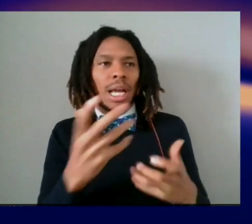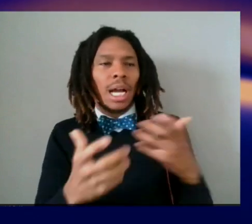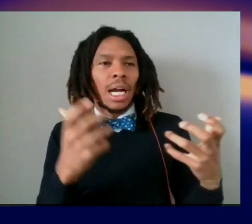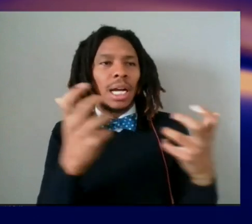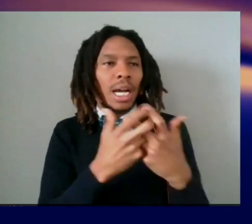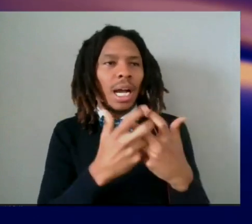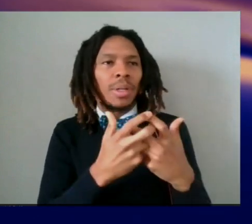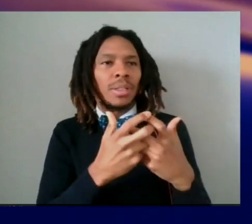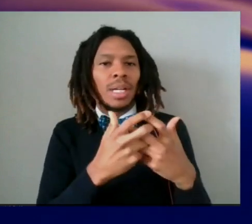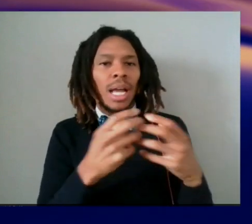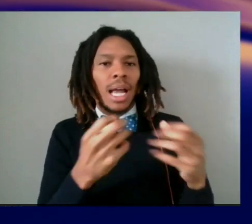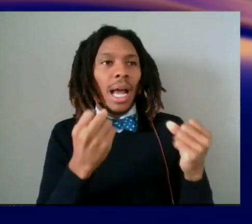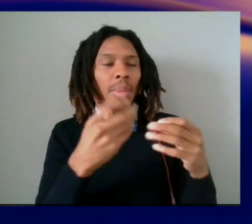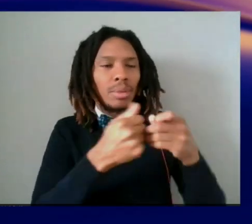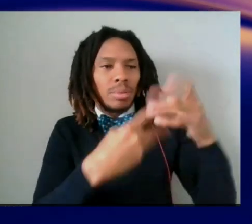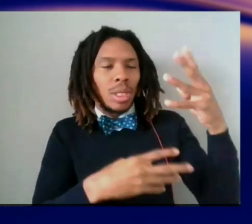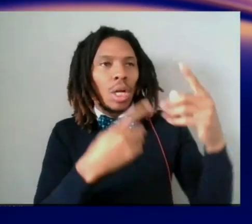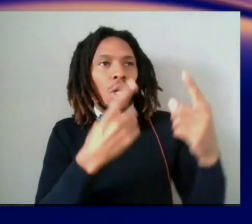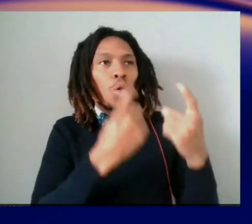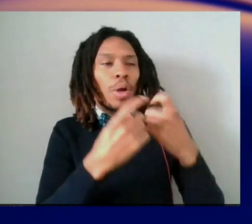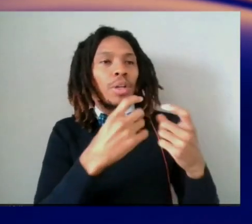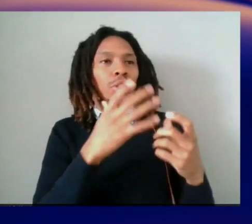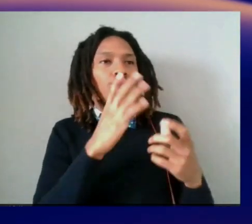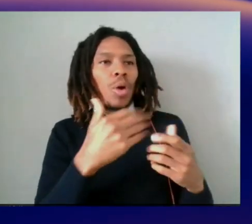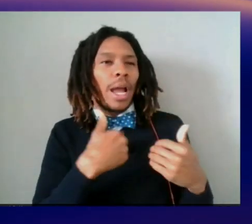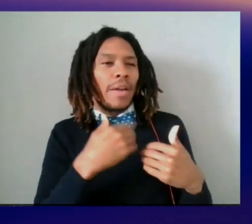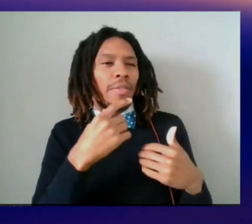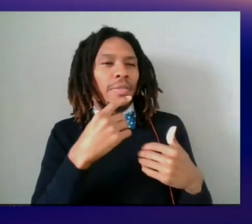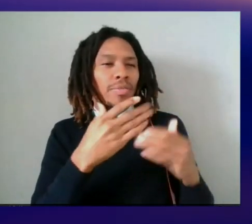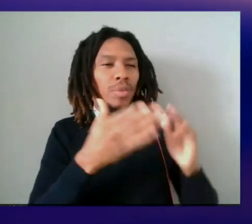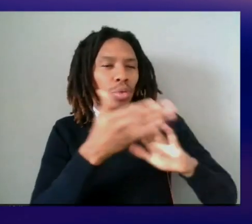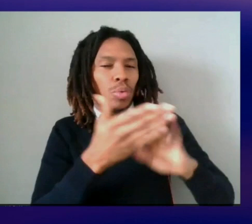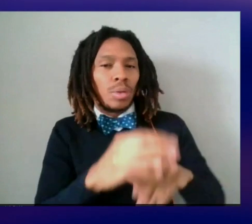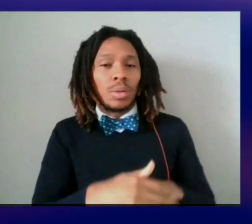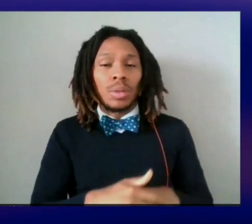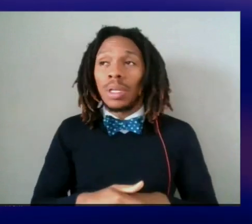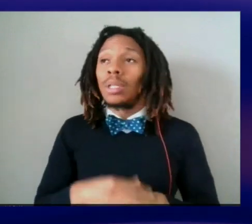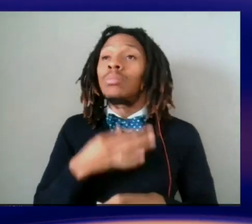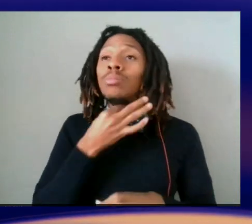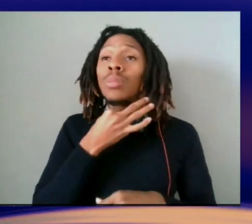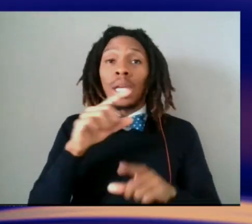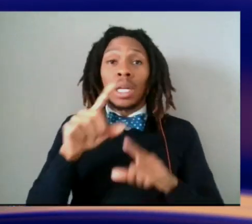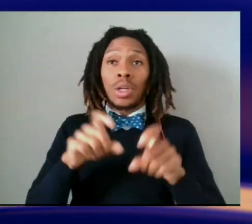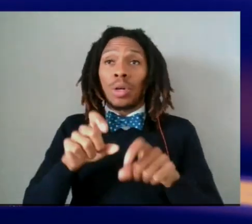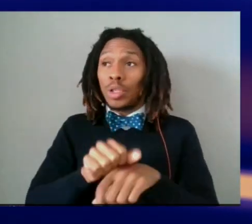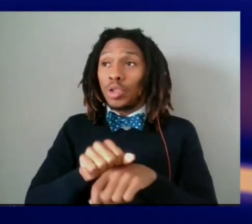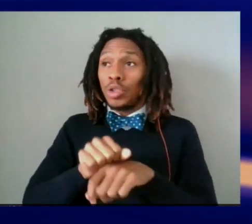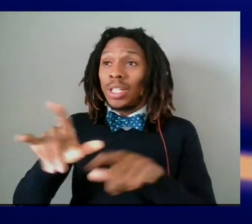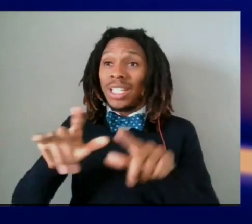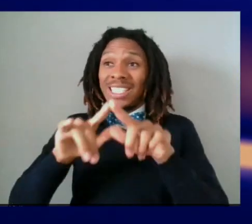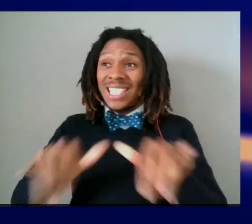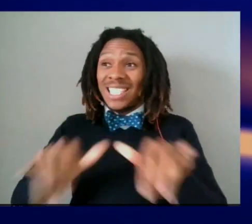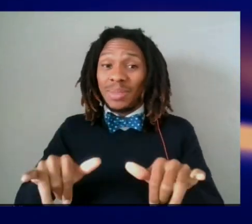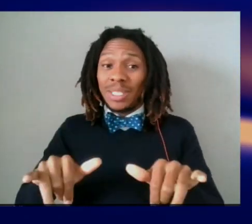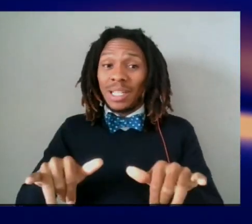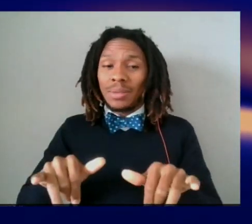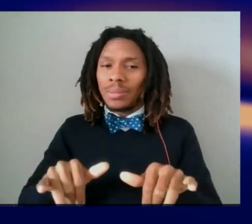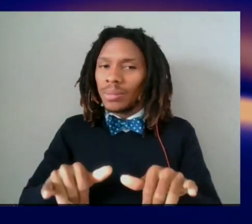that you're expecting to run on that source. And does it shoot that query out like simultaneously, is it synchronous or is it asynchronous